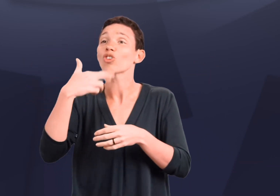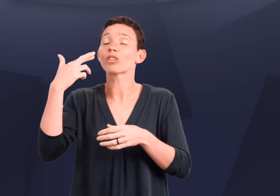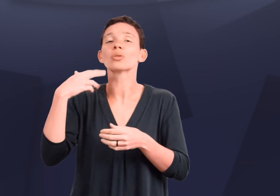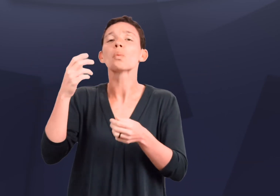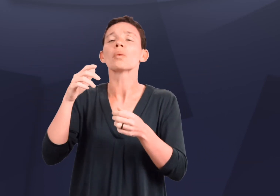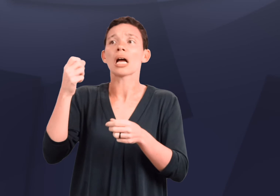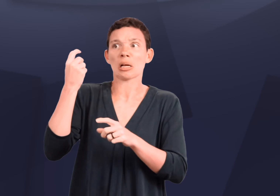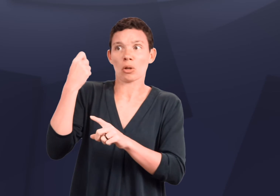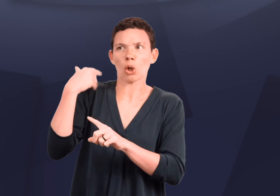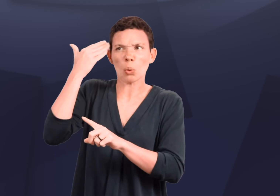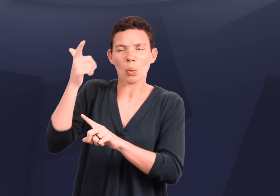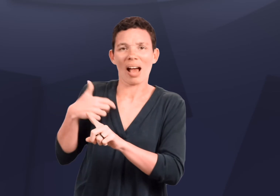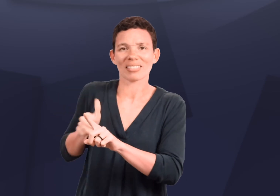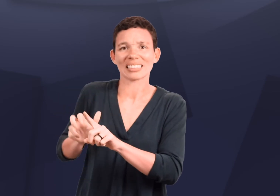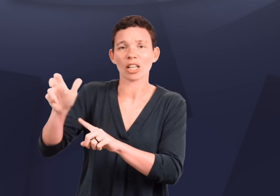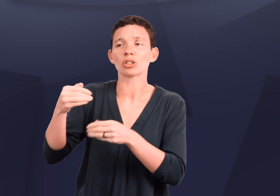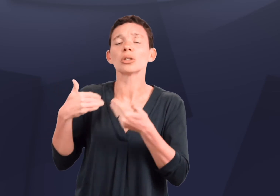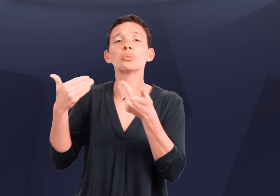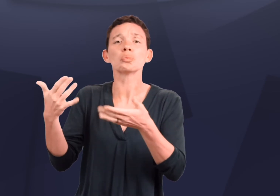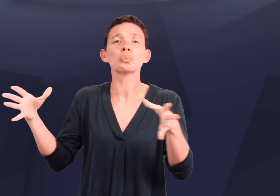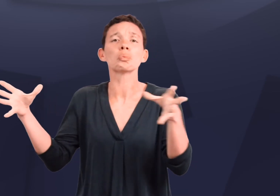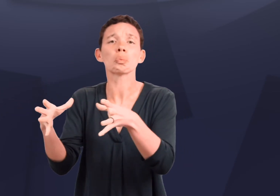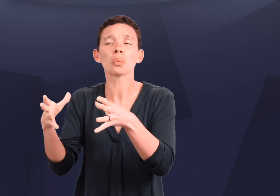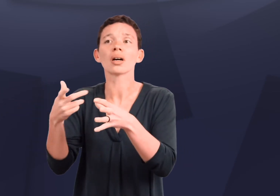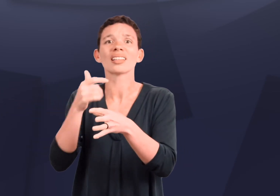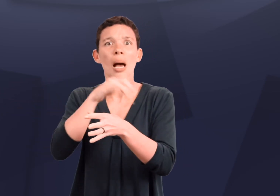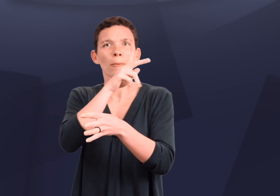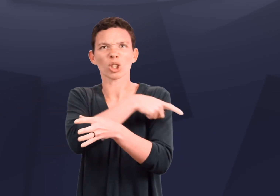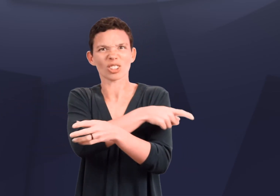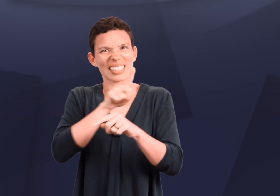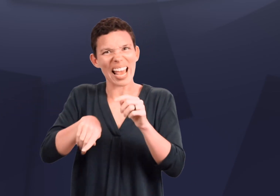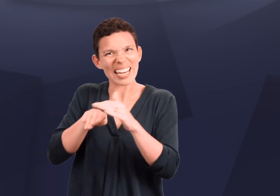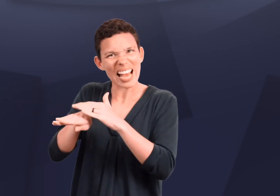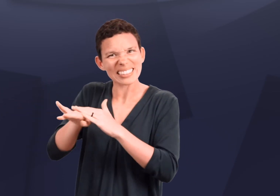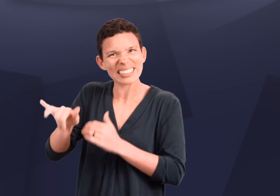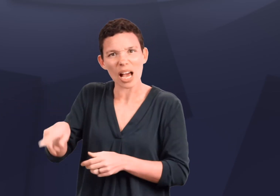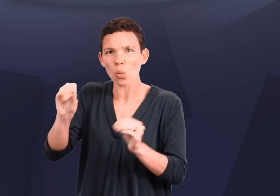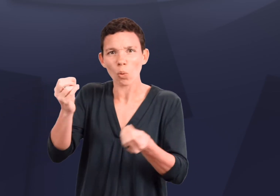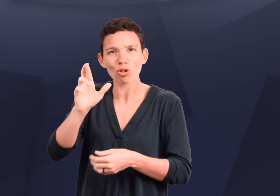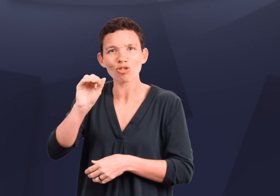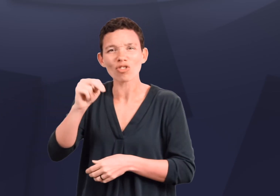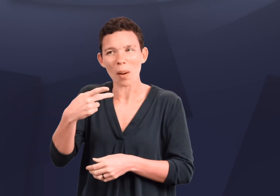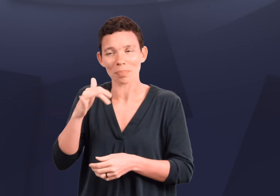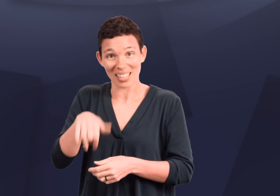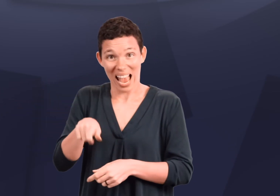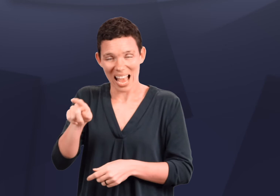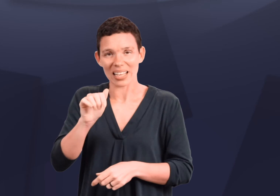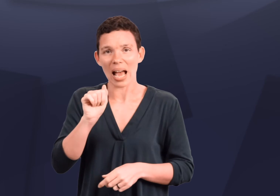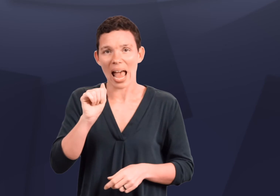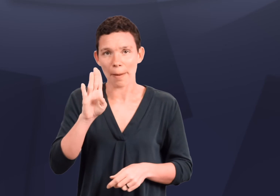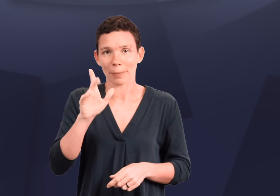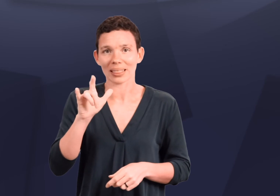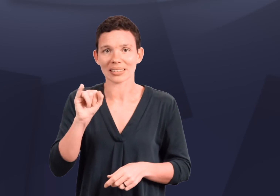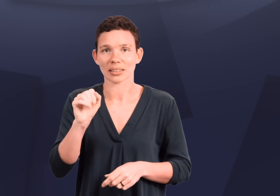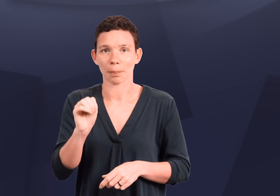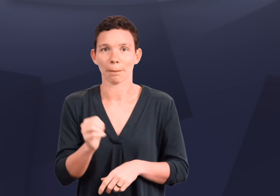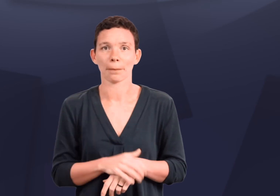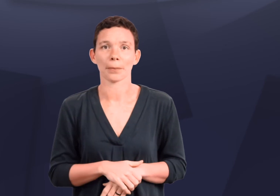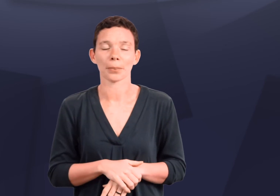and disregard someone's need for a ramp for access, that is ableism.